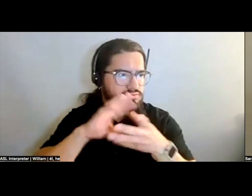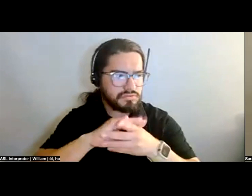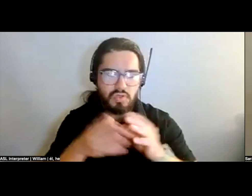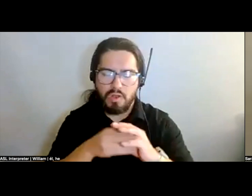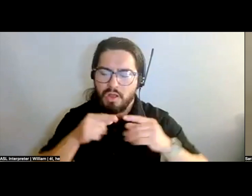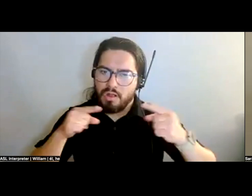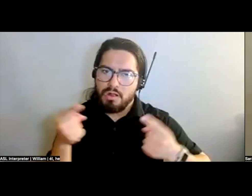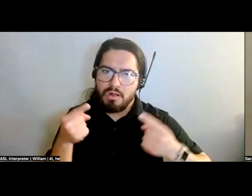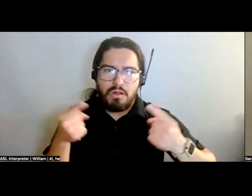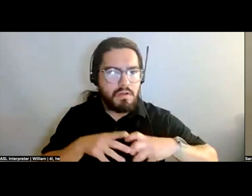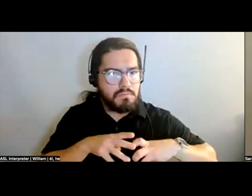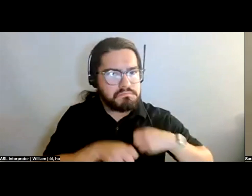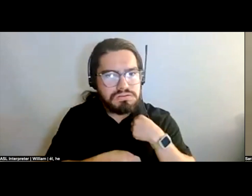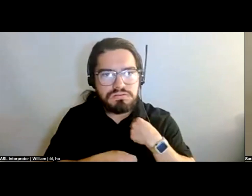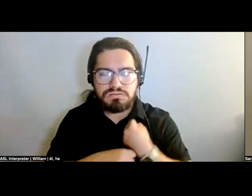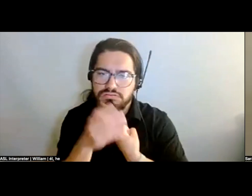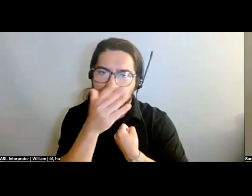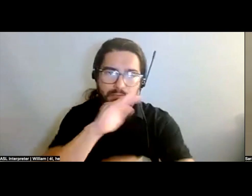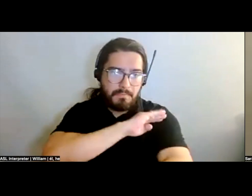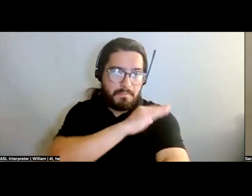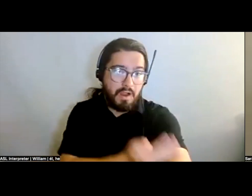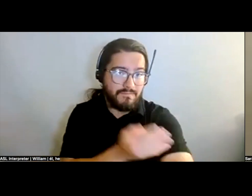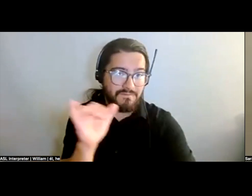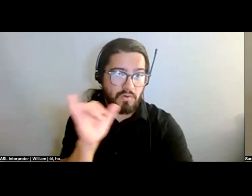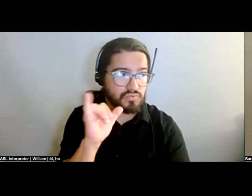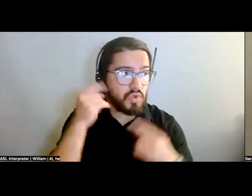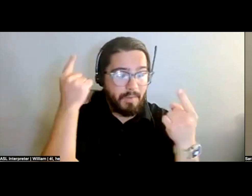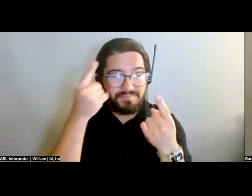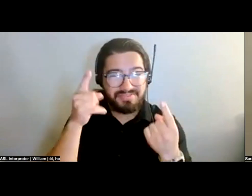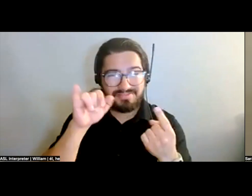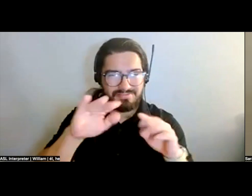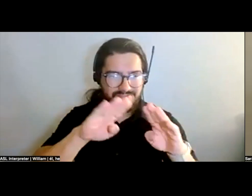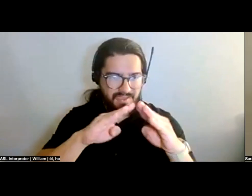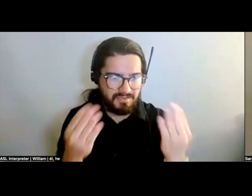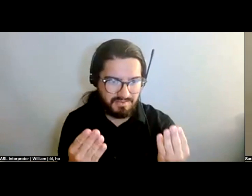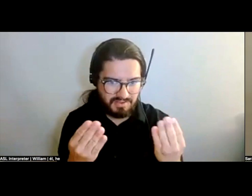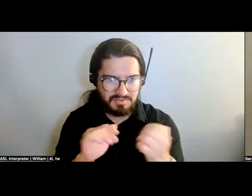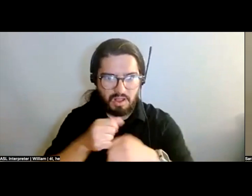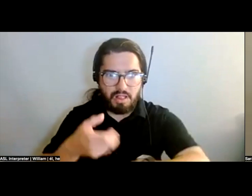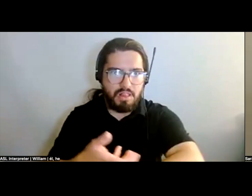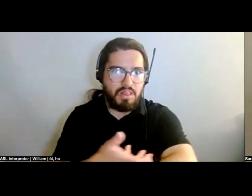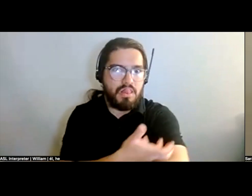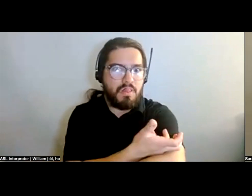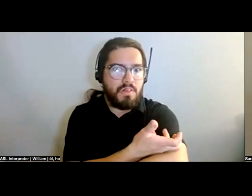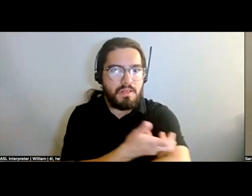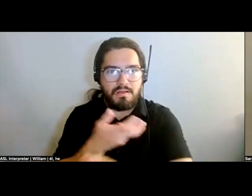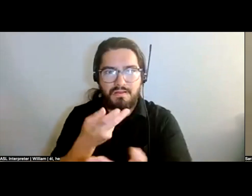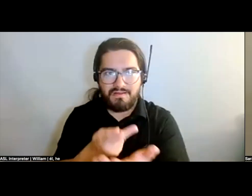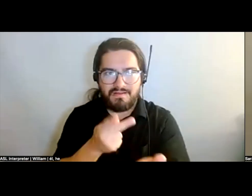Keep thinking back to Casa: “Red onion skins in the kitchen / a bouquet of peonies / I recycle fire.”